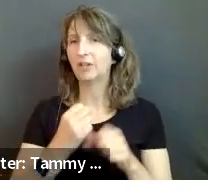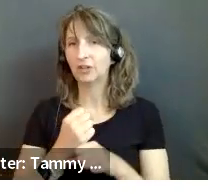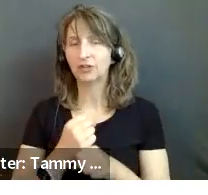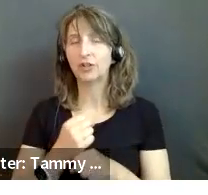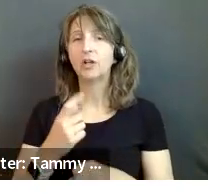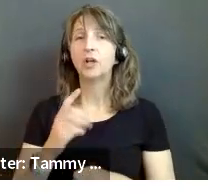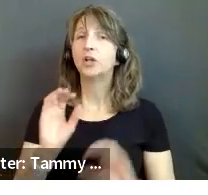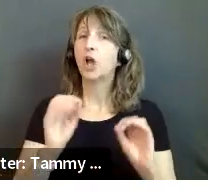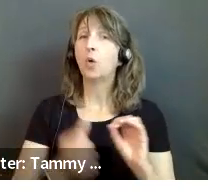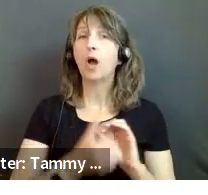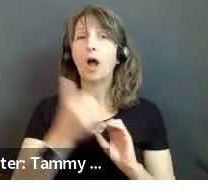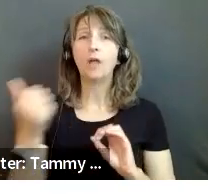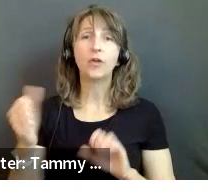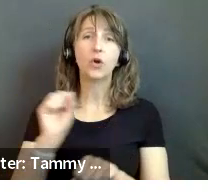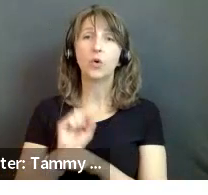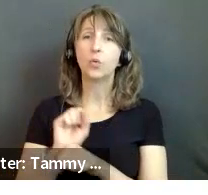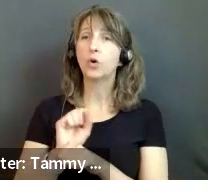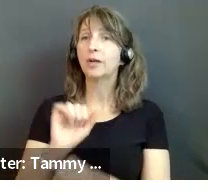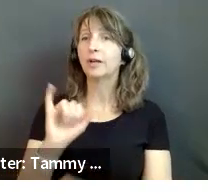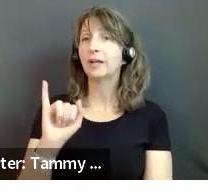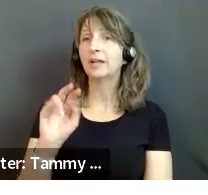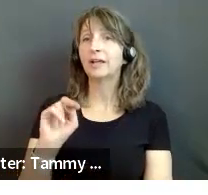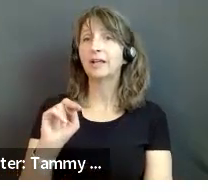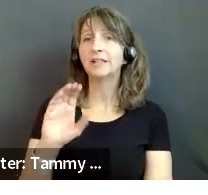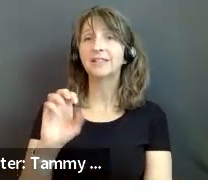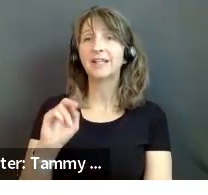So any kind of,